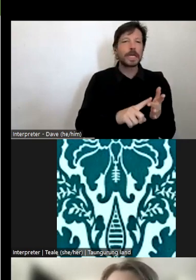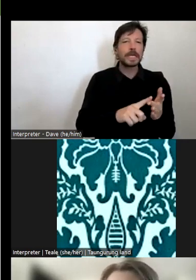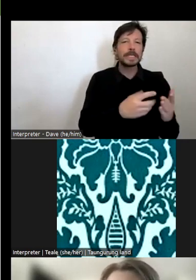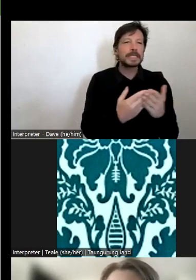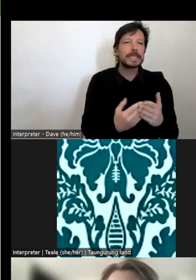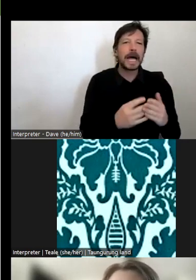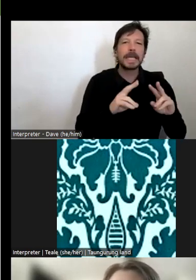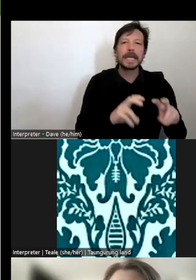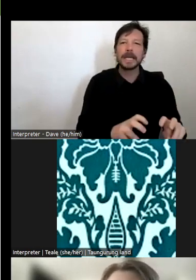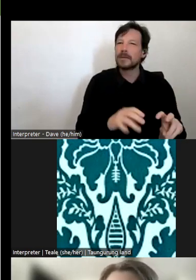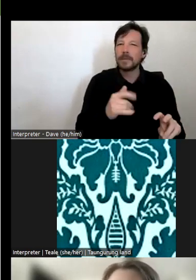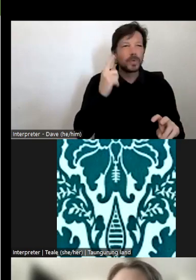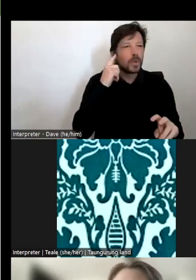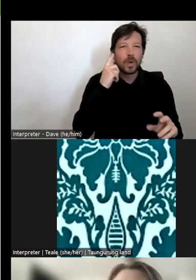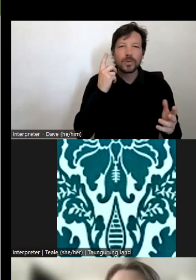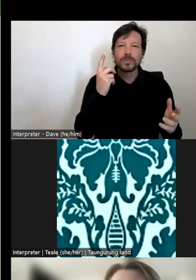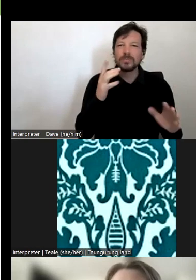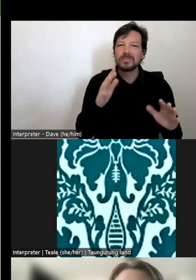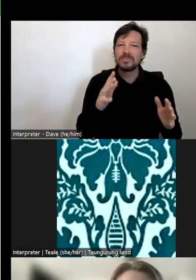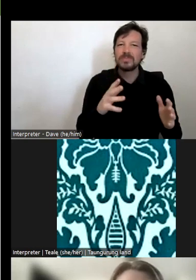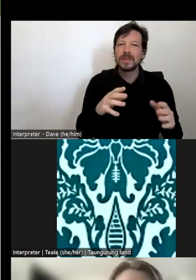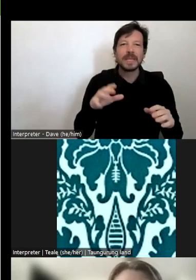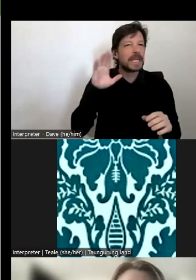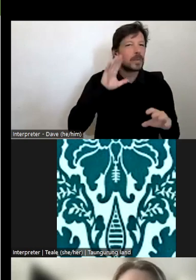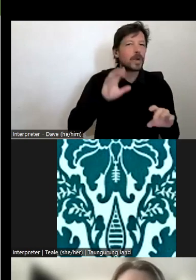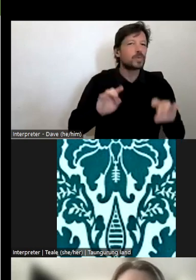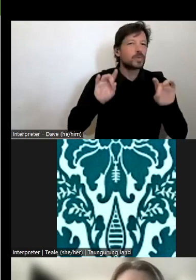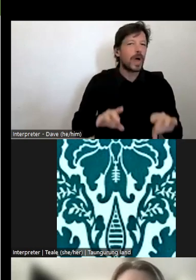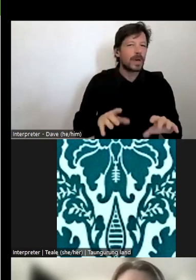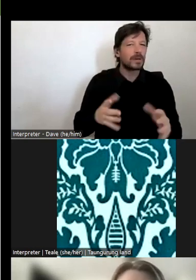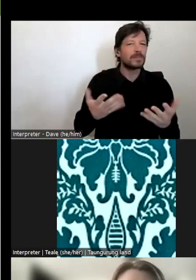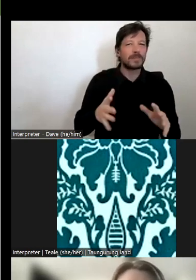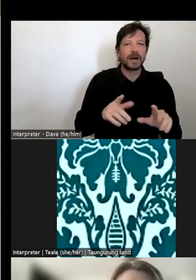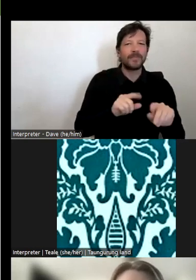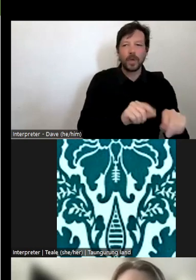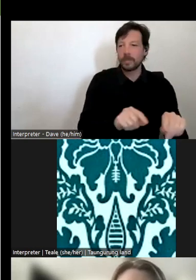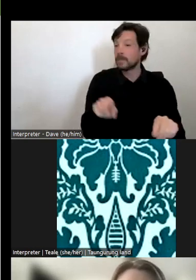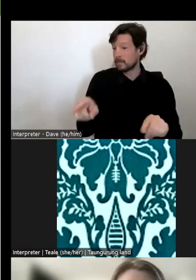Now, through Hearing Australia have followed up some children. This was published in 2013,